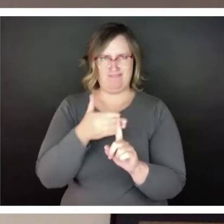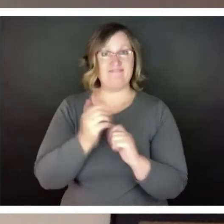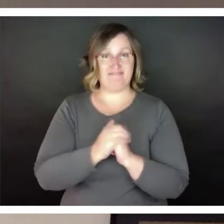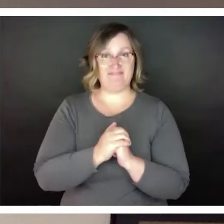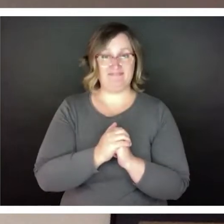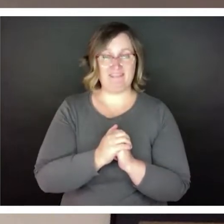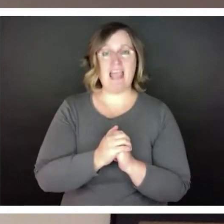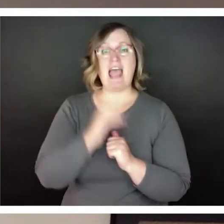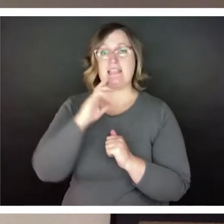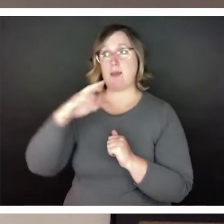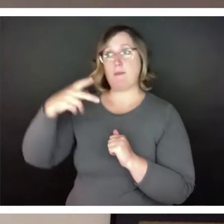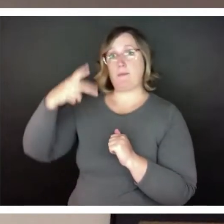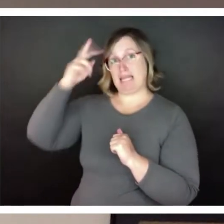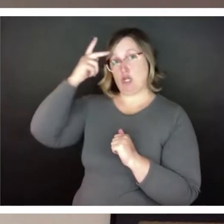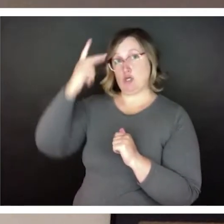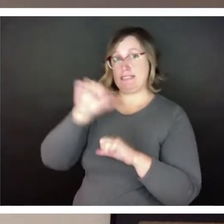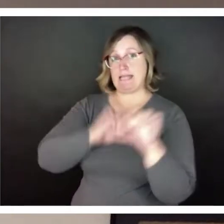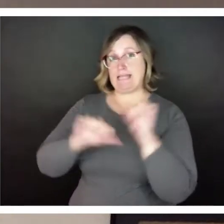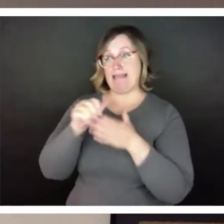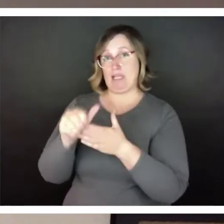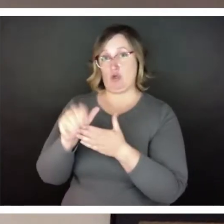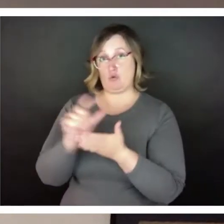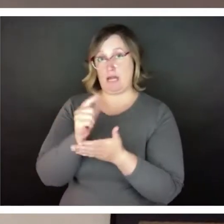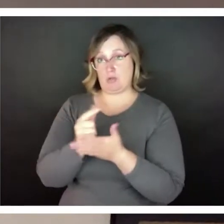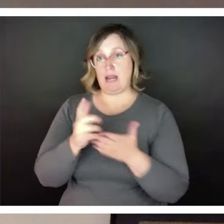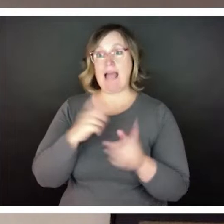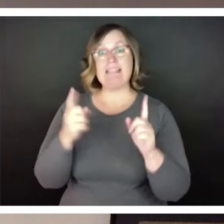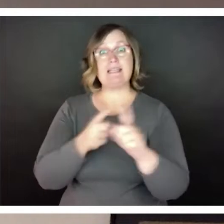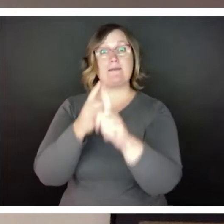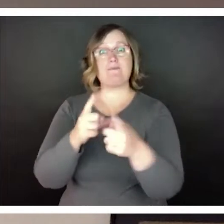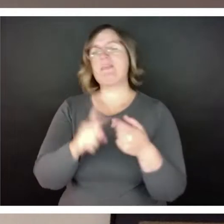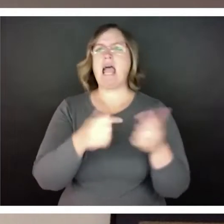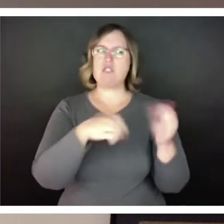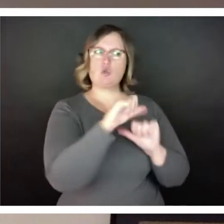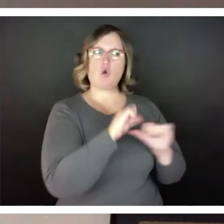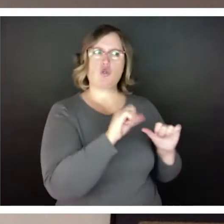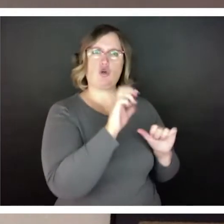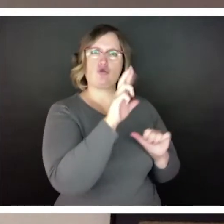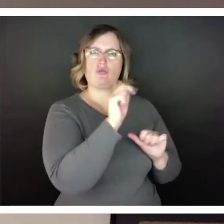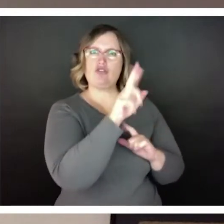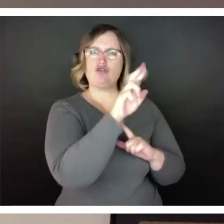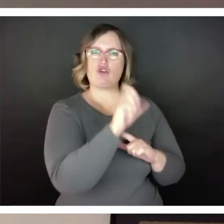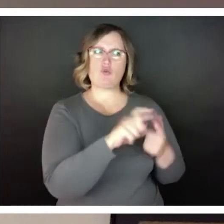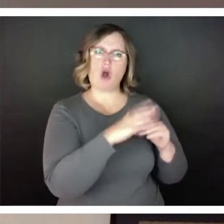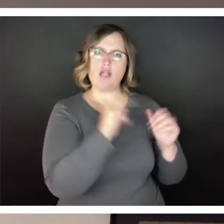I seek a pathway forward in creating community. As social creatures, we are called into community by building relationships.